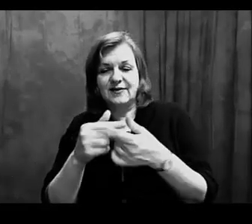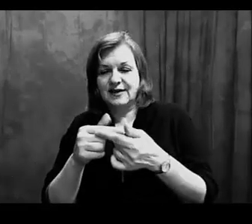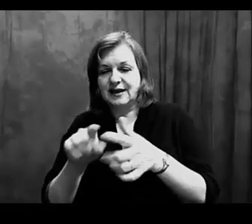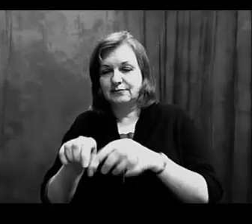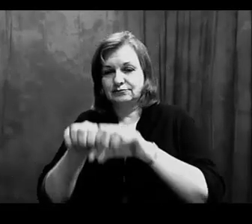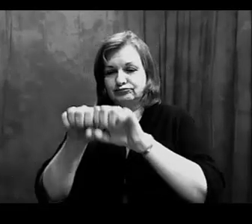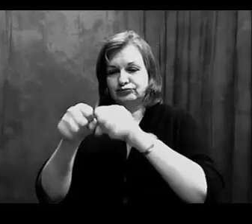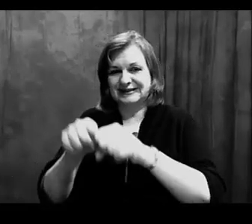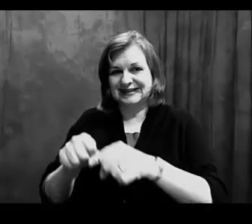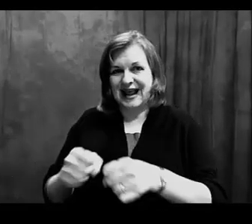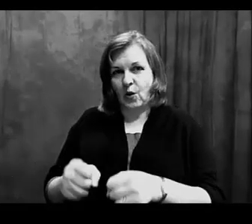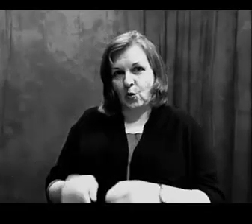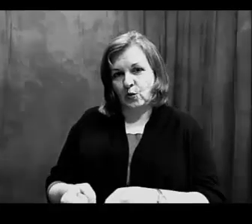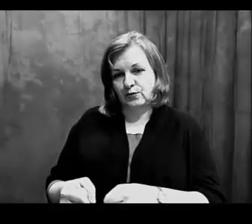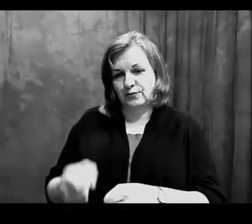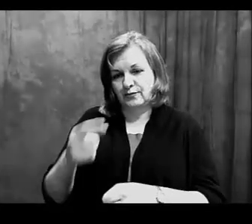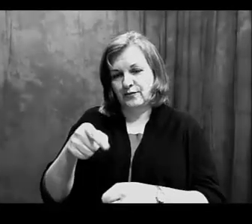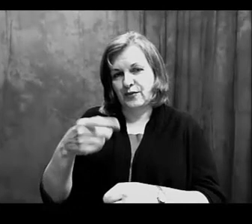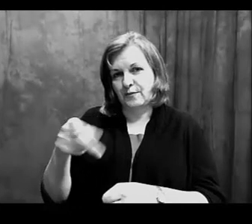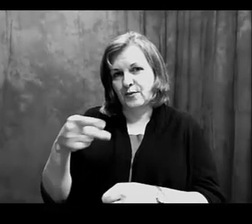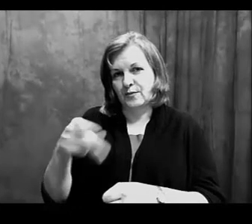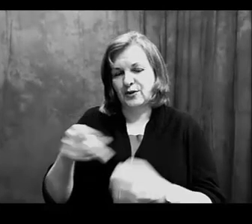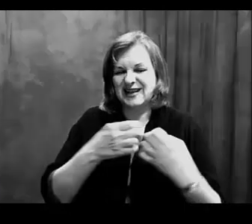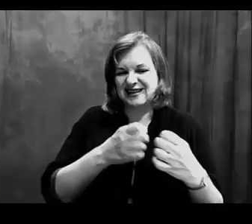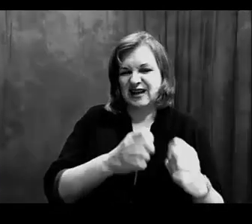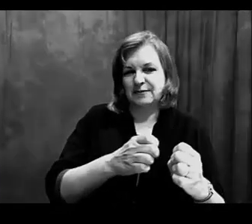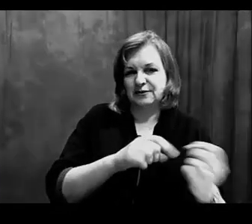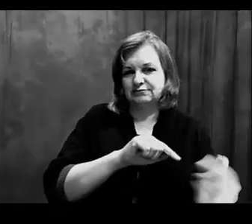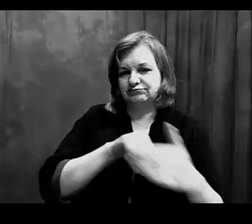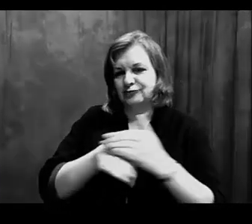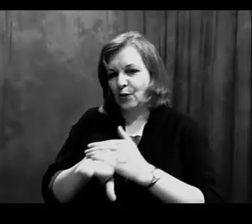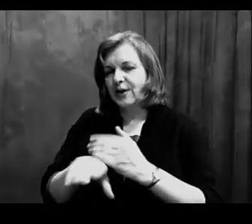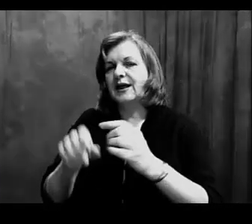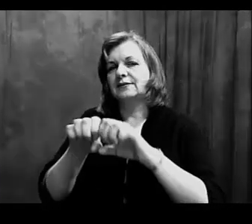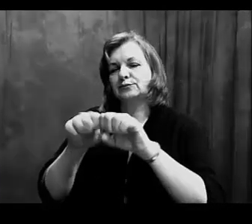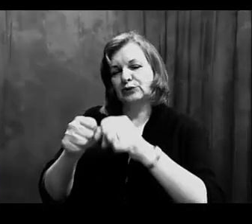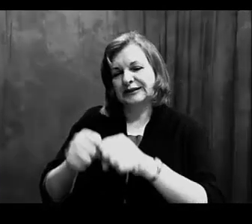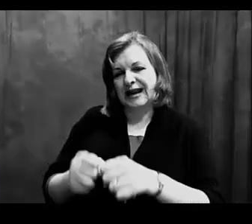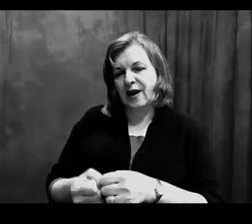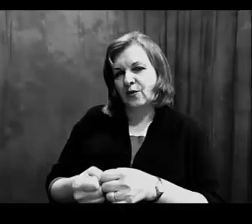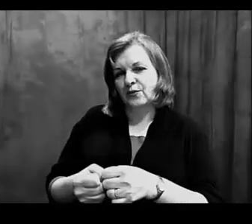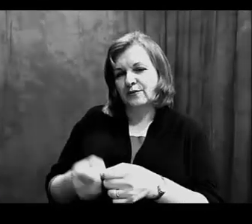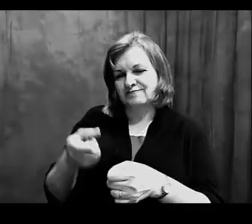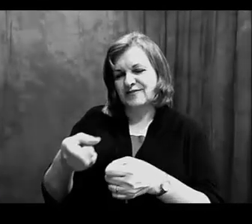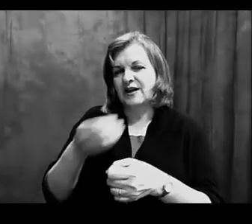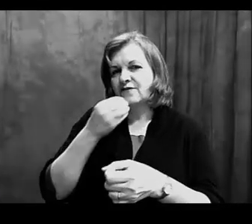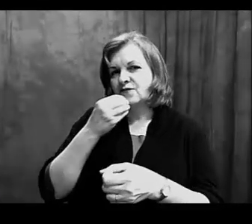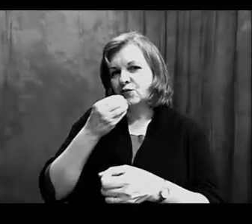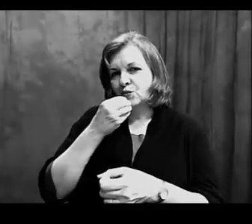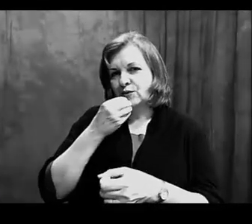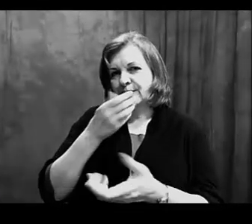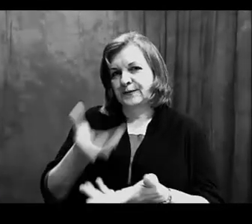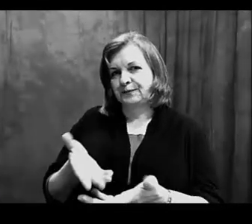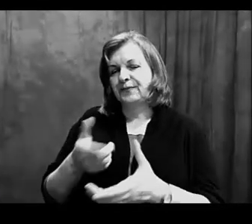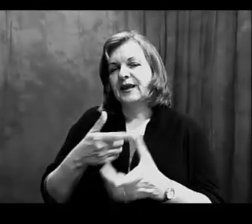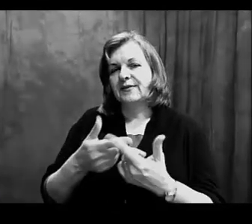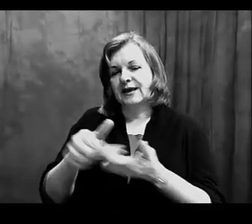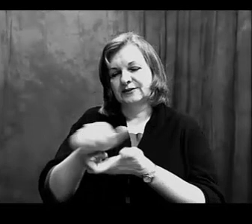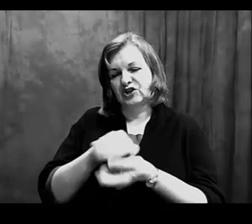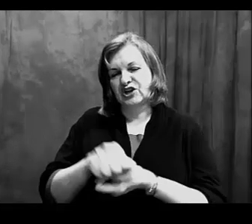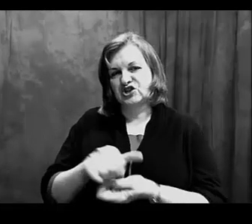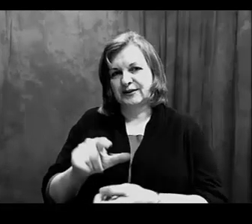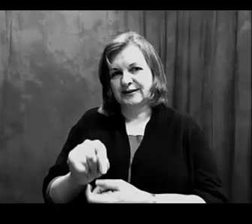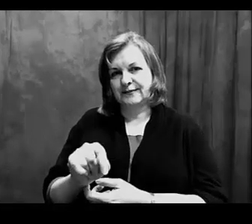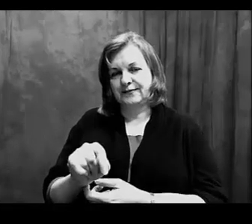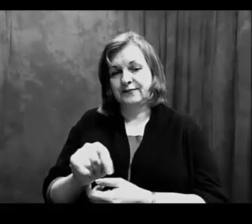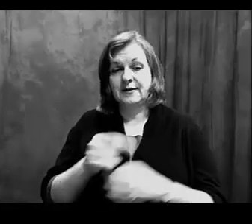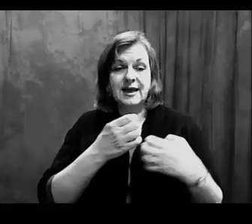the lysosome is going to attach and actually start to break down - the little purple enzymes are gonna start to break down what